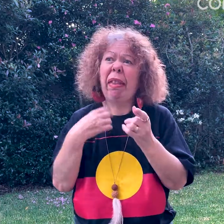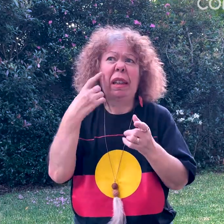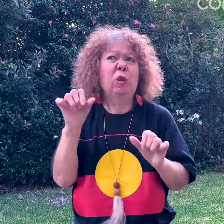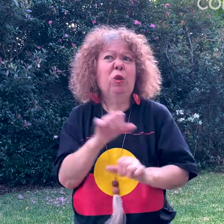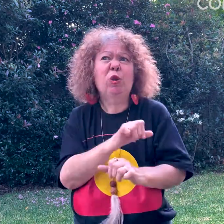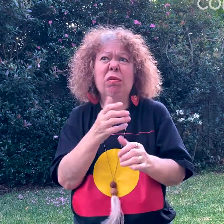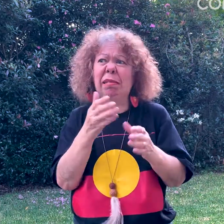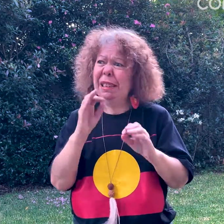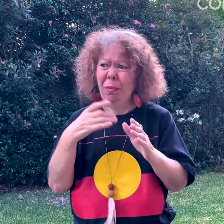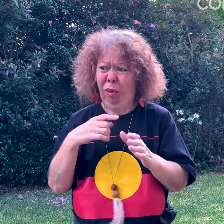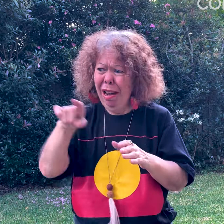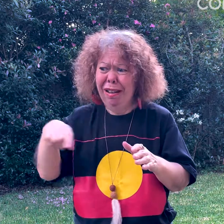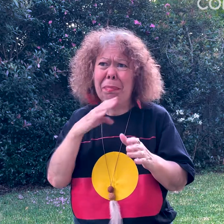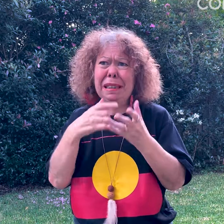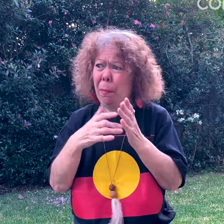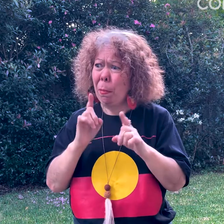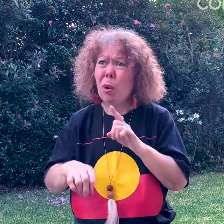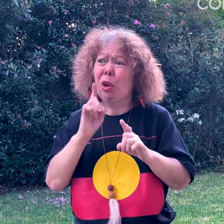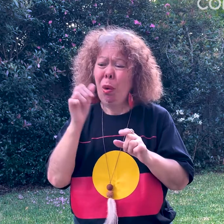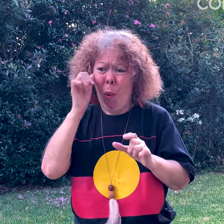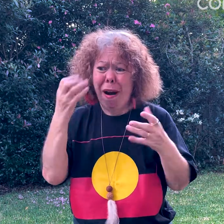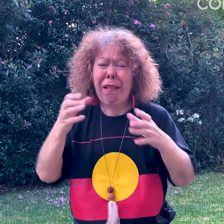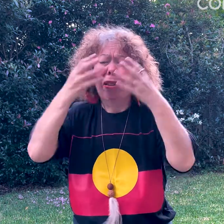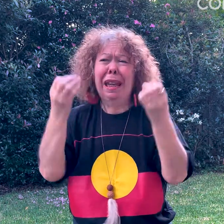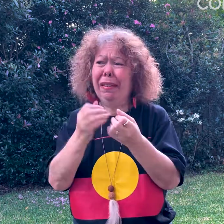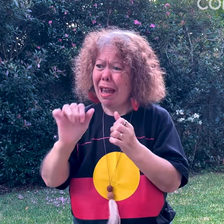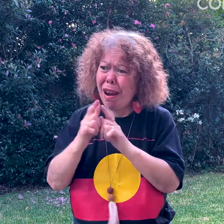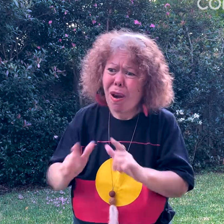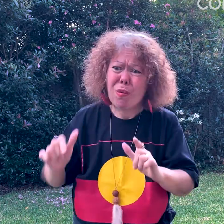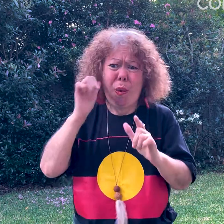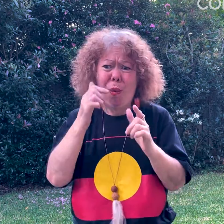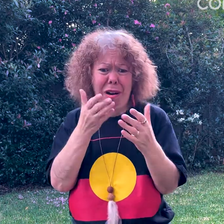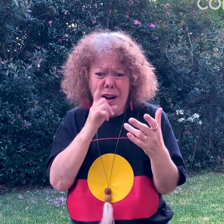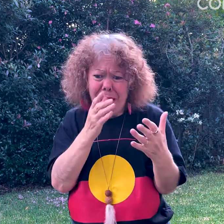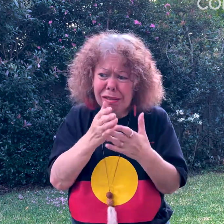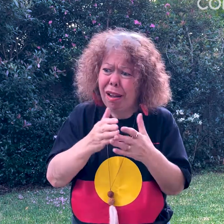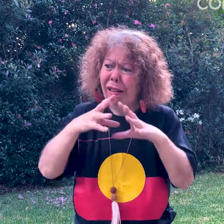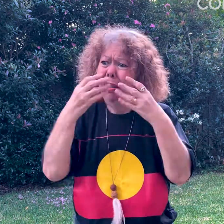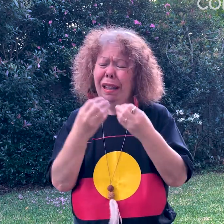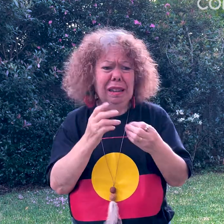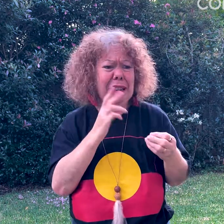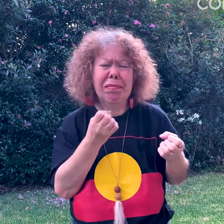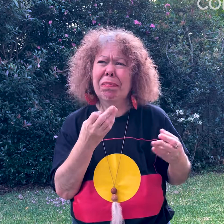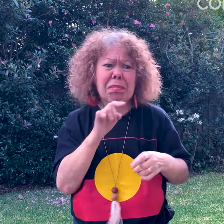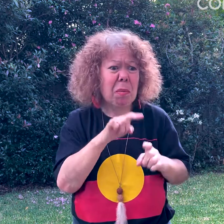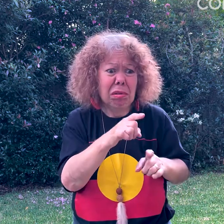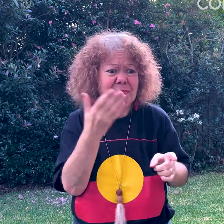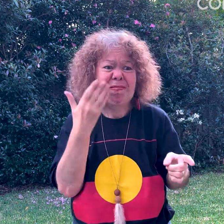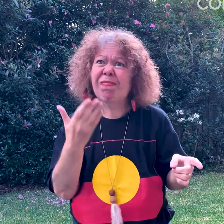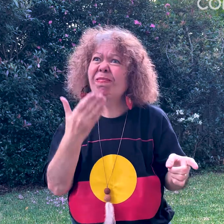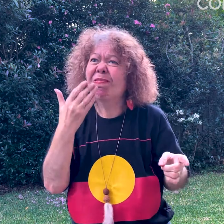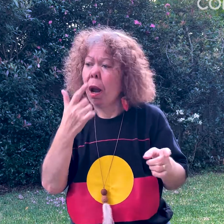often miss out on things that other Indigenous people get access to like learning about their own language.